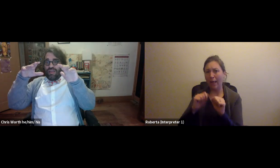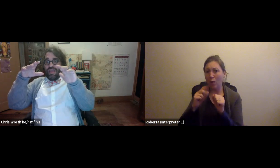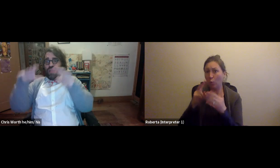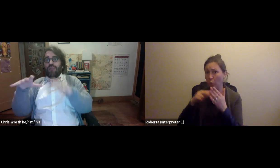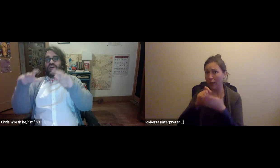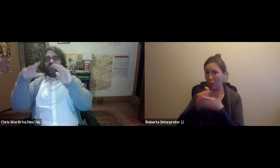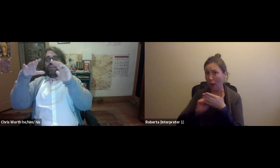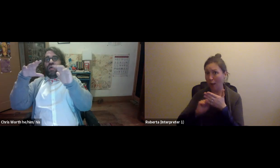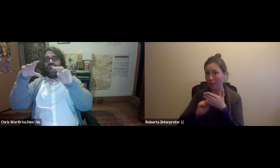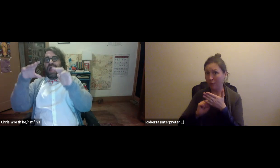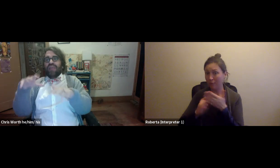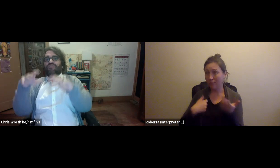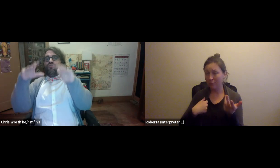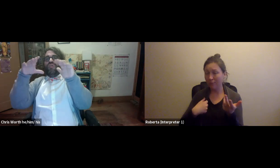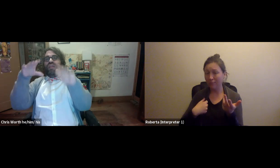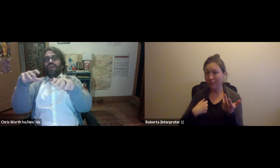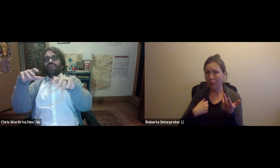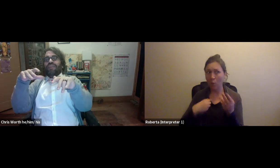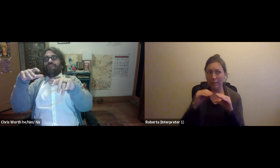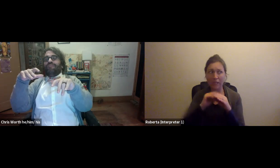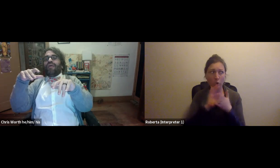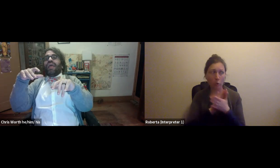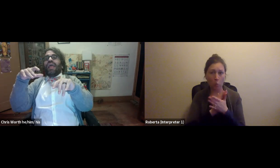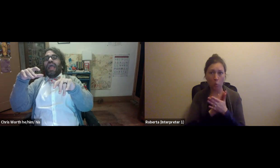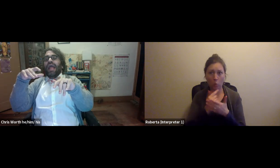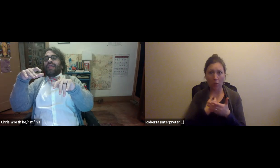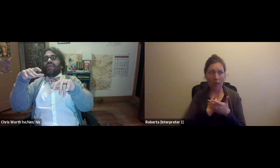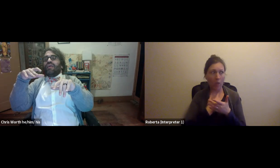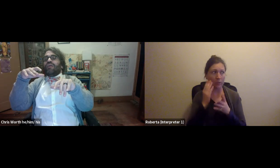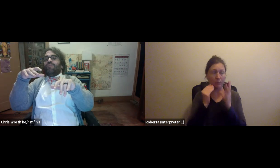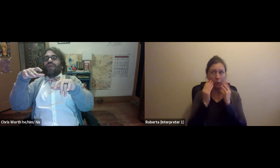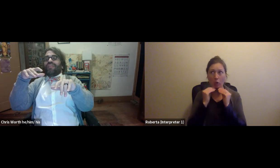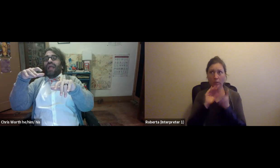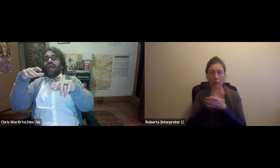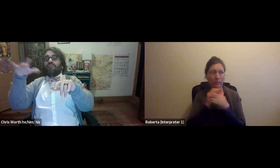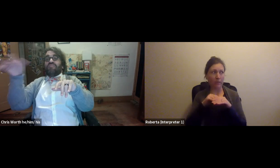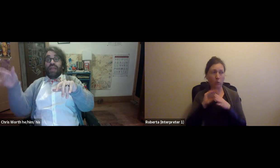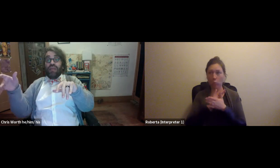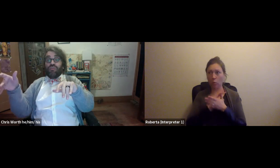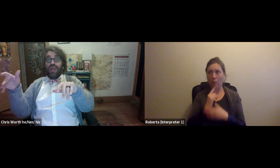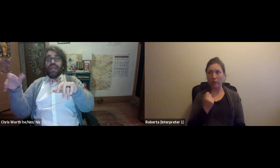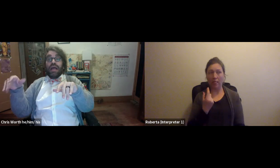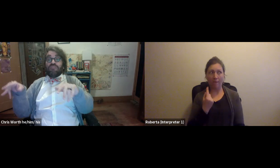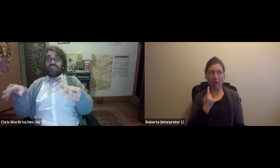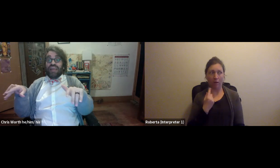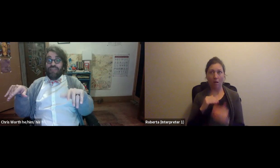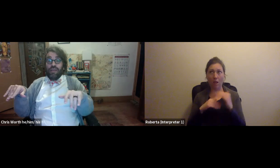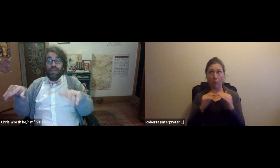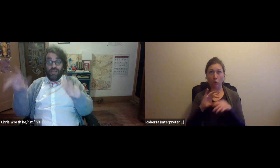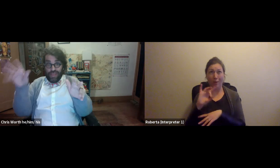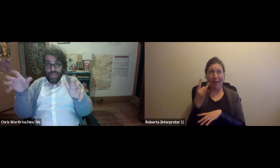here I was, in school at 11, and by the time I was in 8th grade, I was 17.